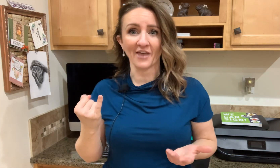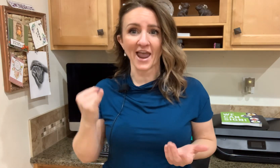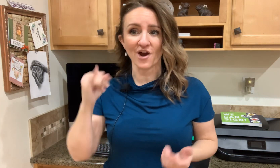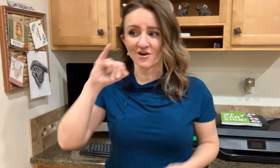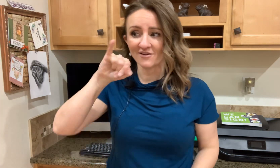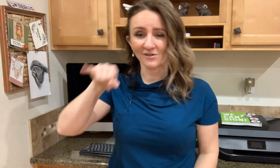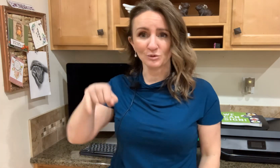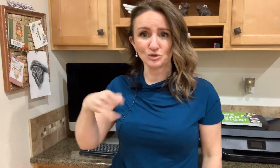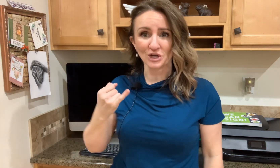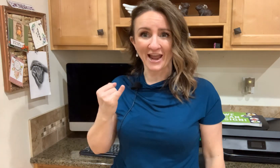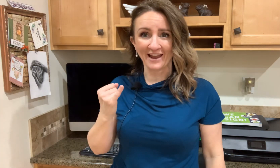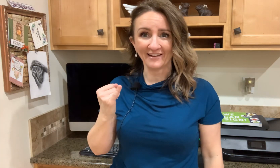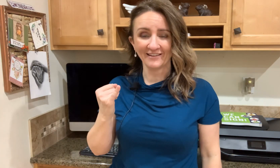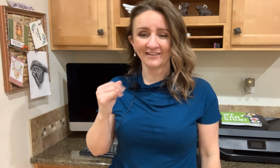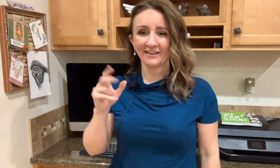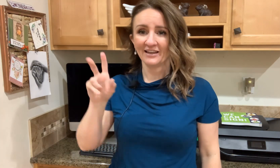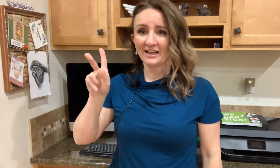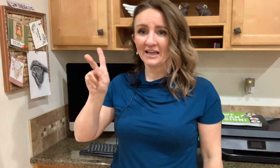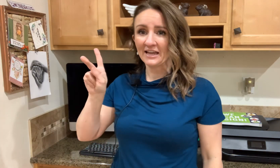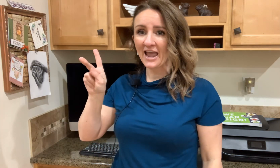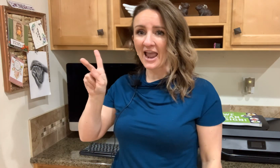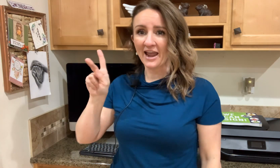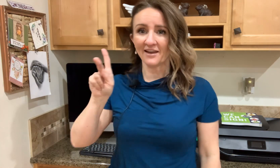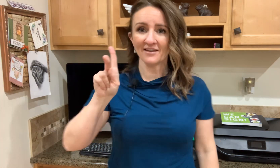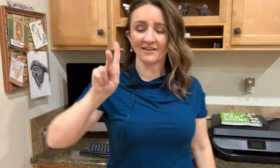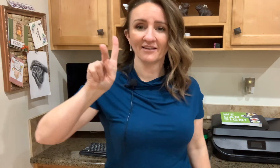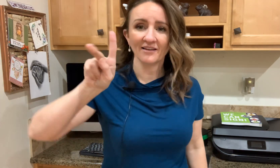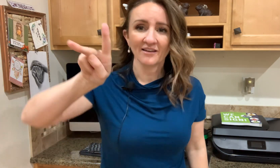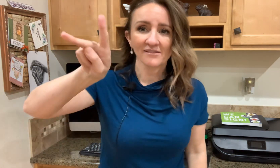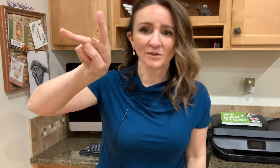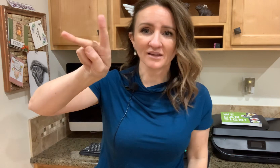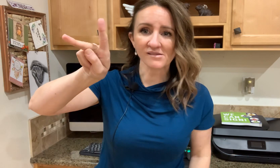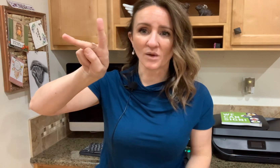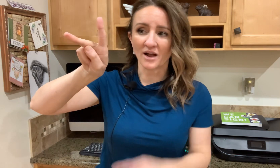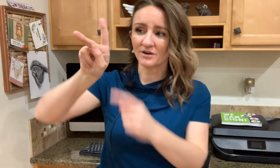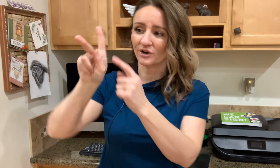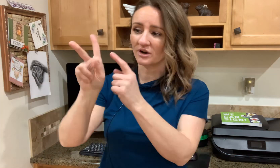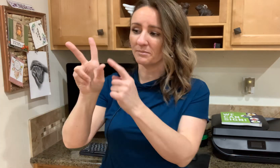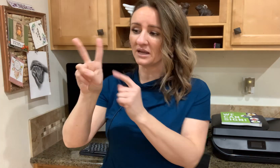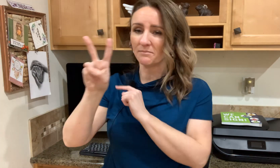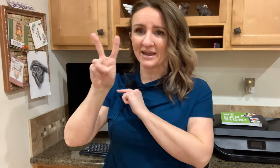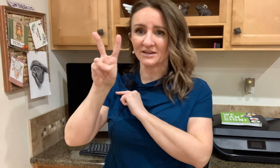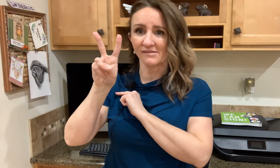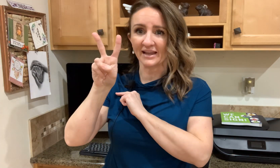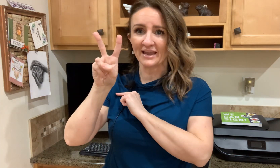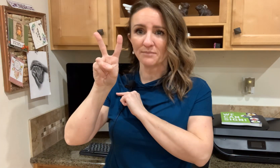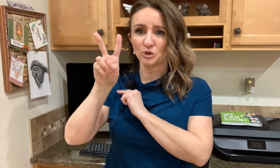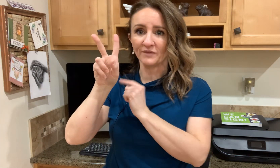the air, so J. Okay, K. So this one you're gonna be sticking up two fingers